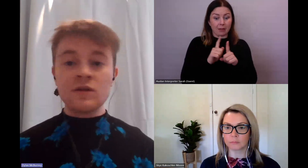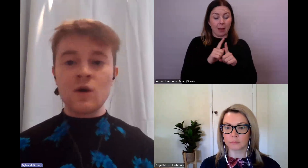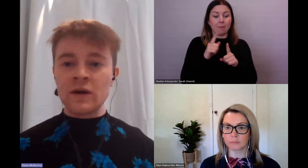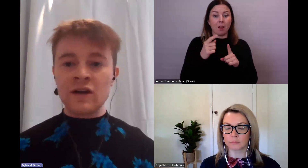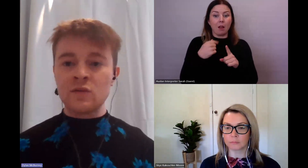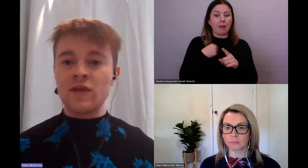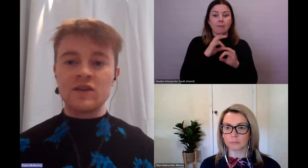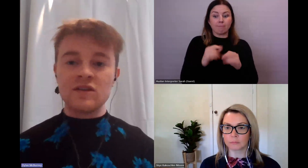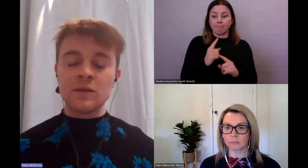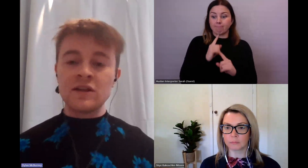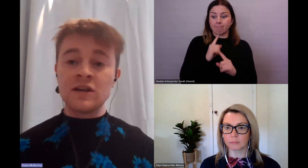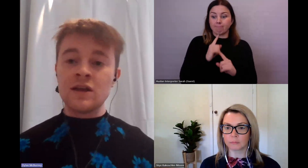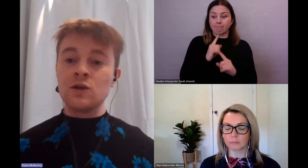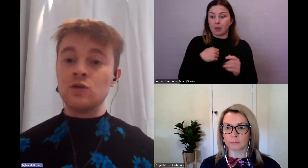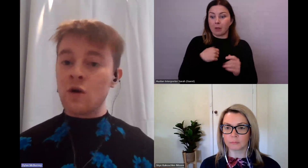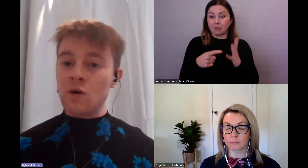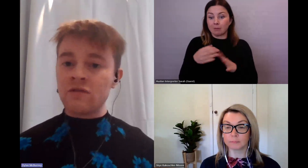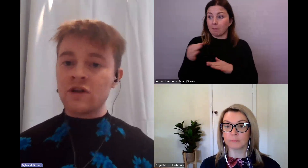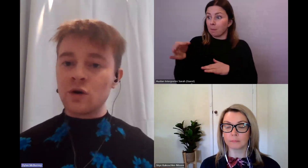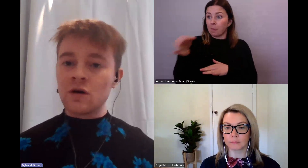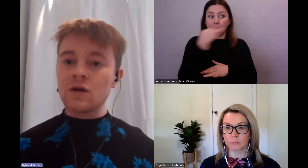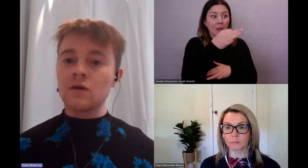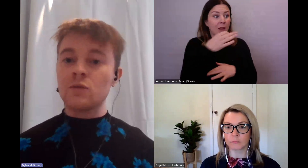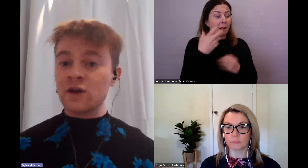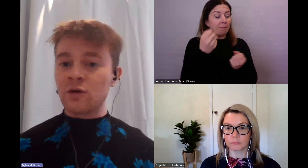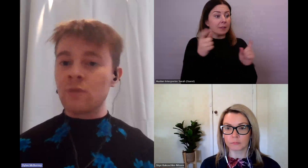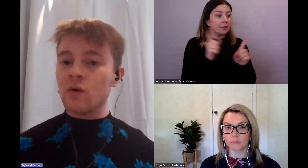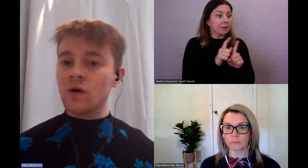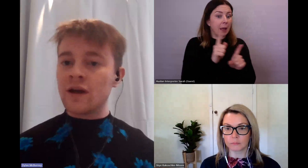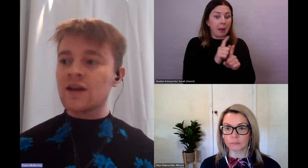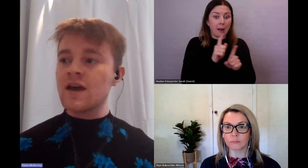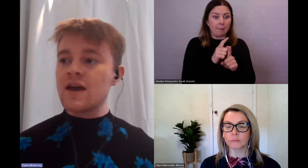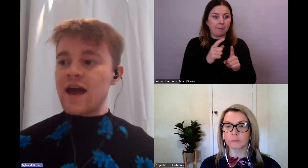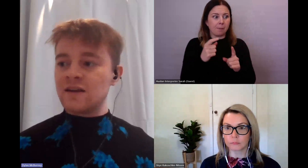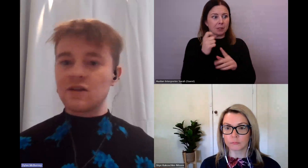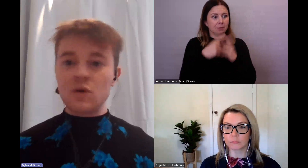there's no one else with a disability that you know of where you're employed and it's